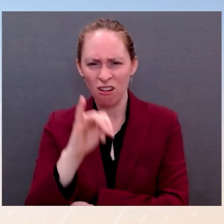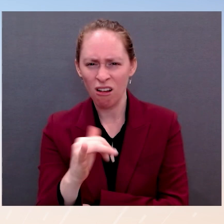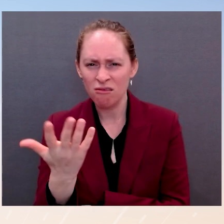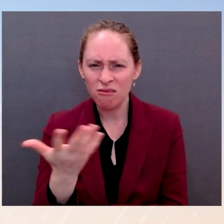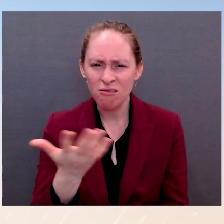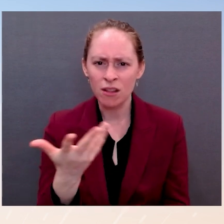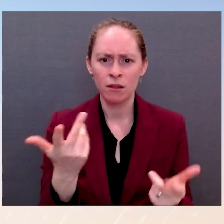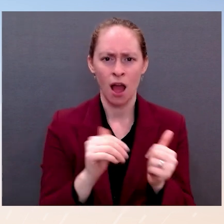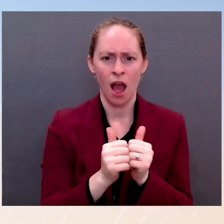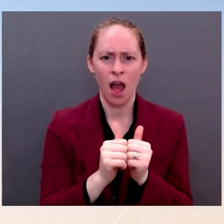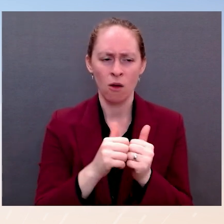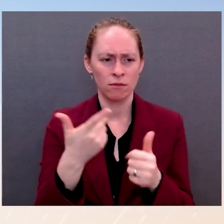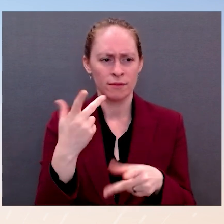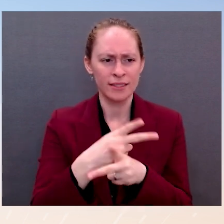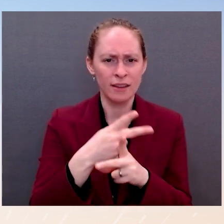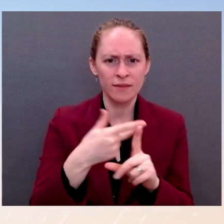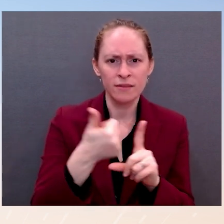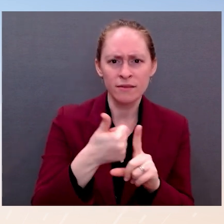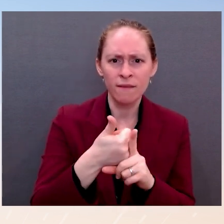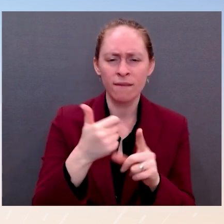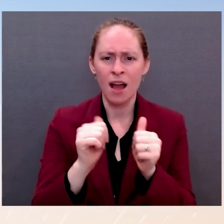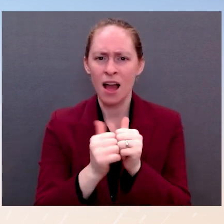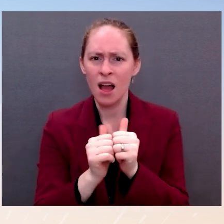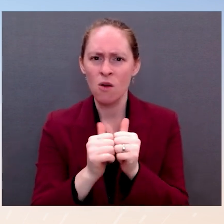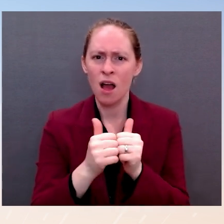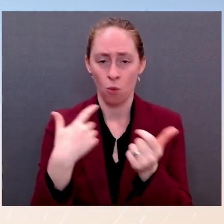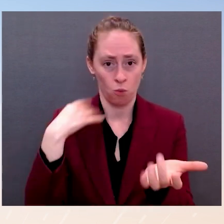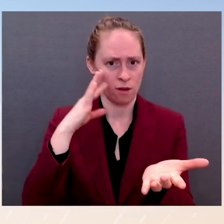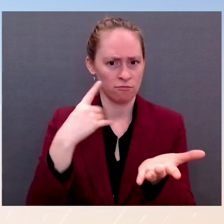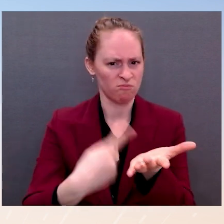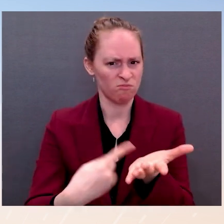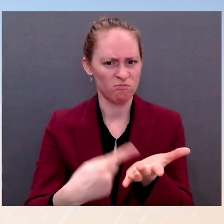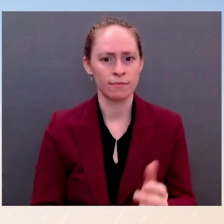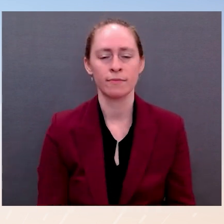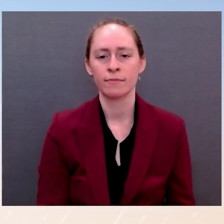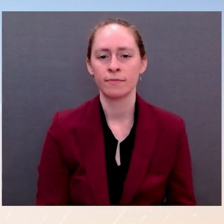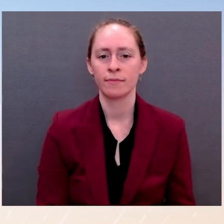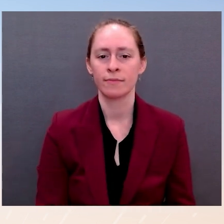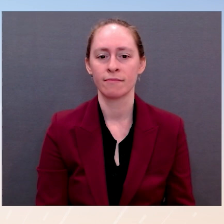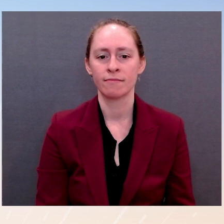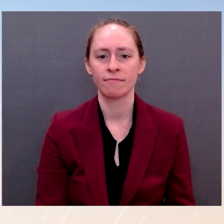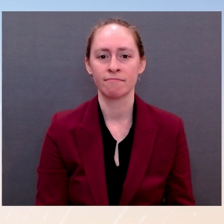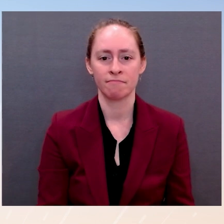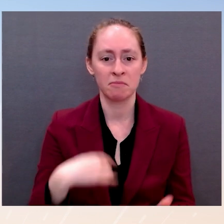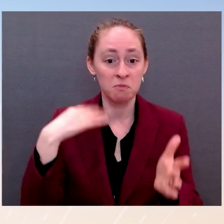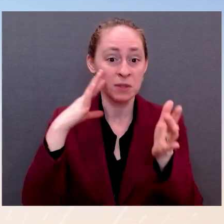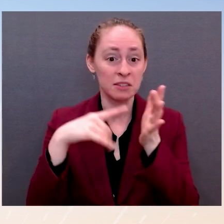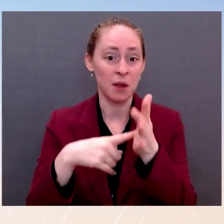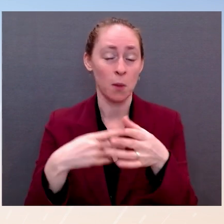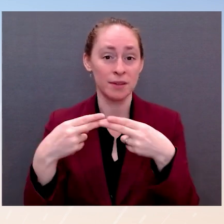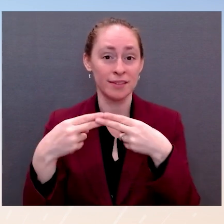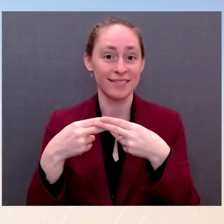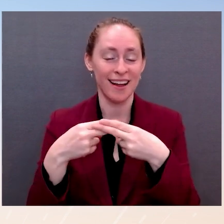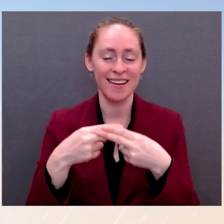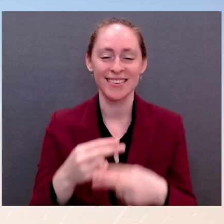as we think about equitable care and cancer for our communities. And I have a few quick slides